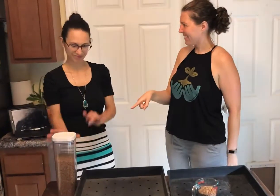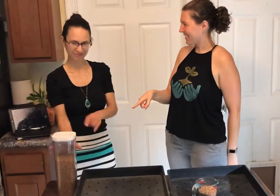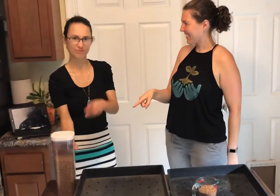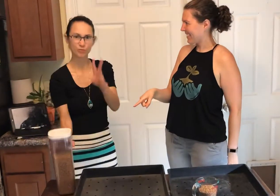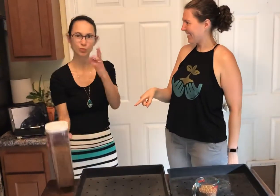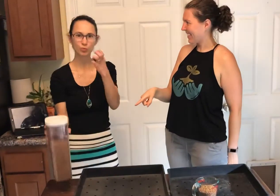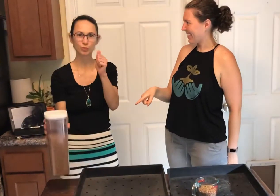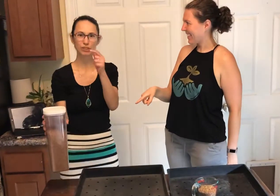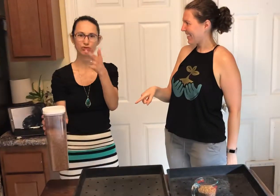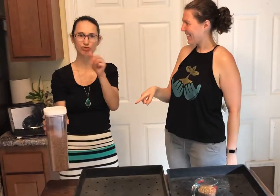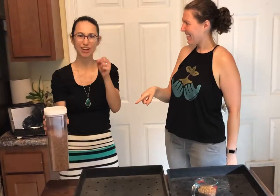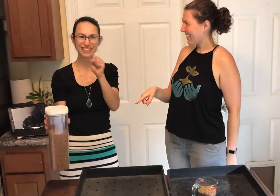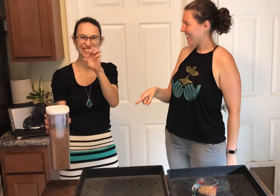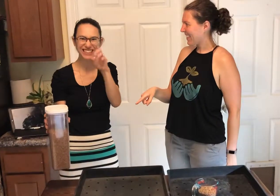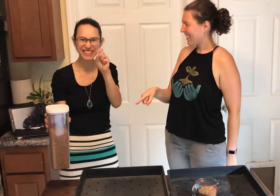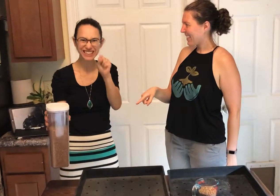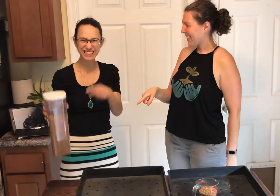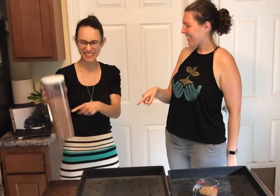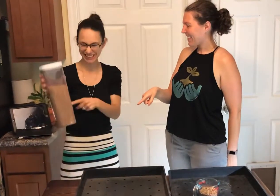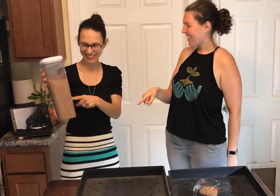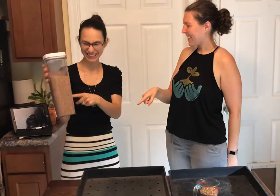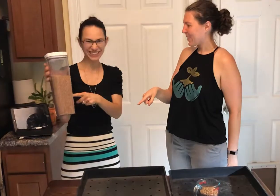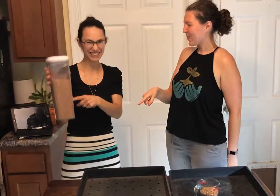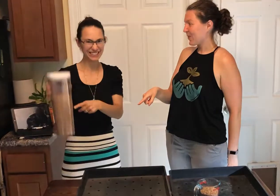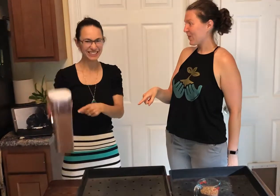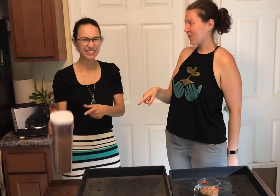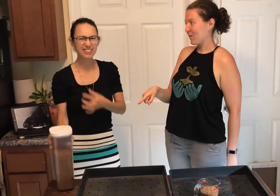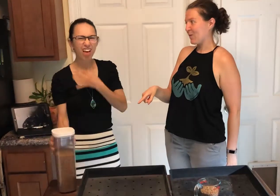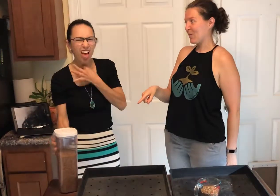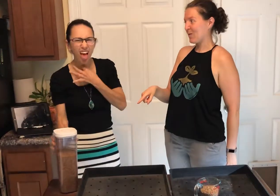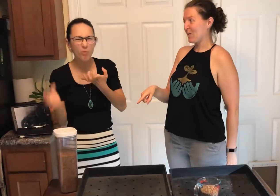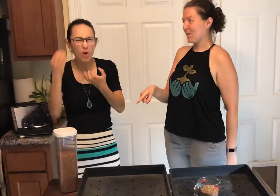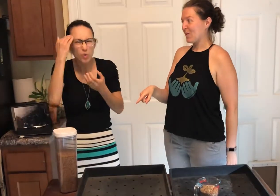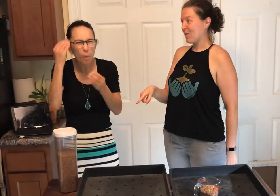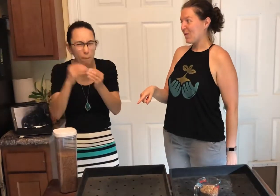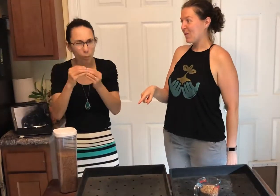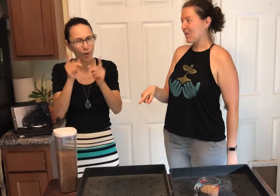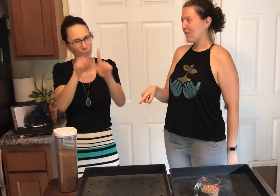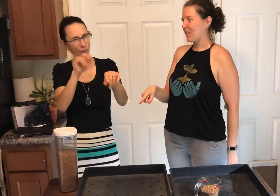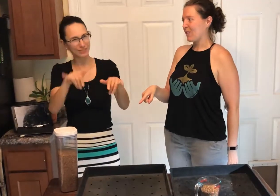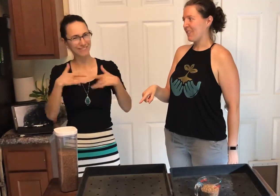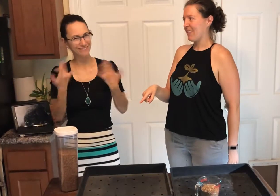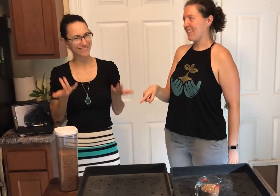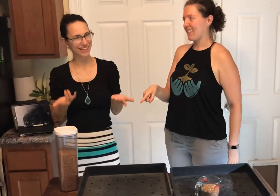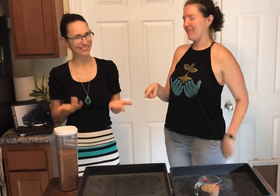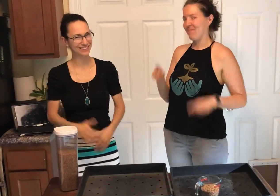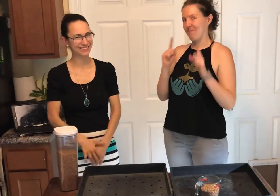D: Sure. These are wheatgrass seeds! If you are curious and want to know more, go to that event!